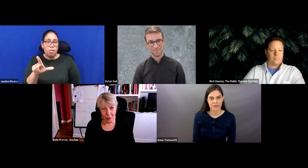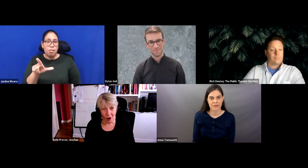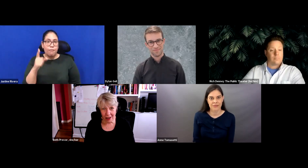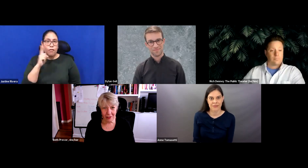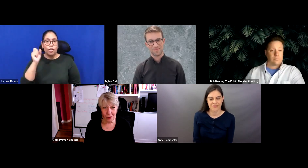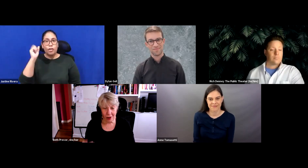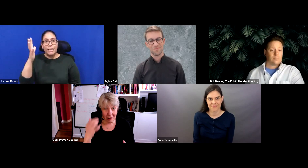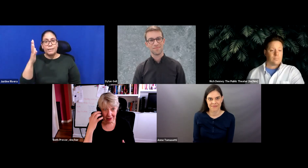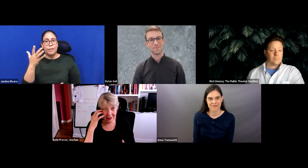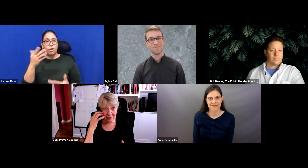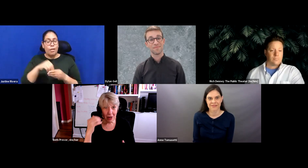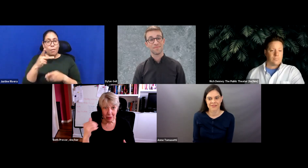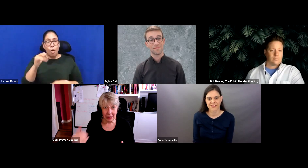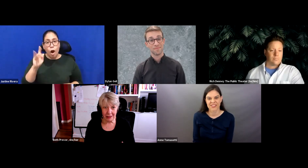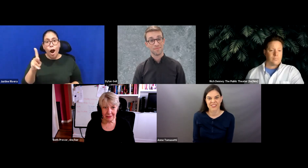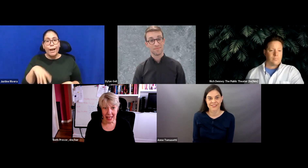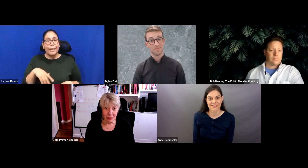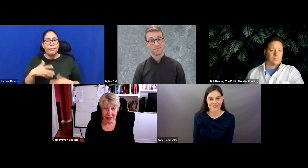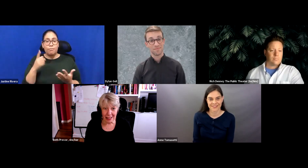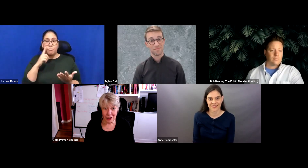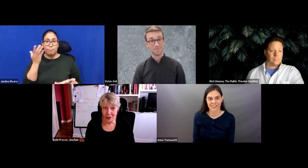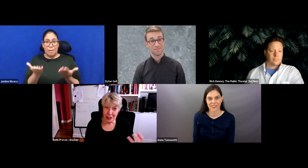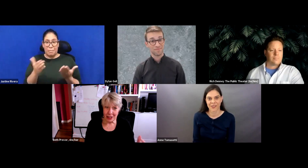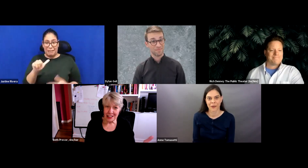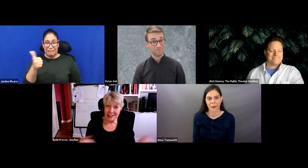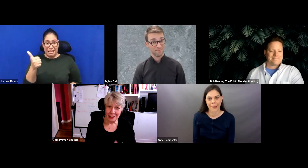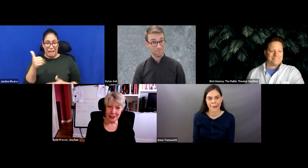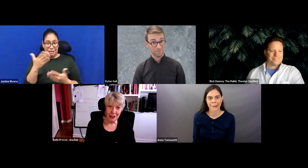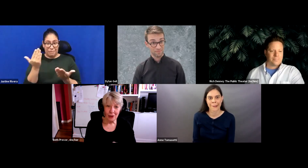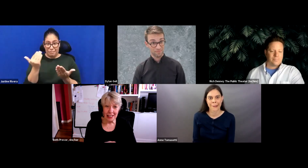the Park for probably 10+ years, 15+ years. I don't even know at